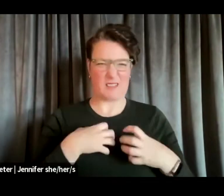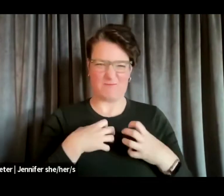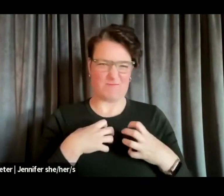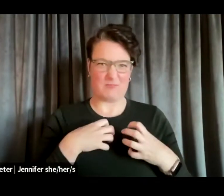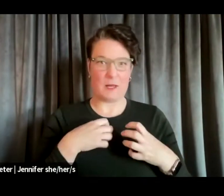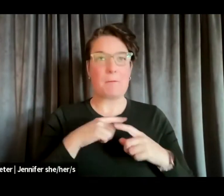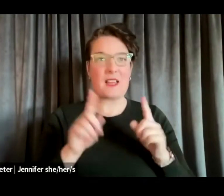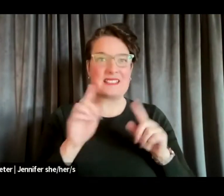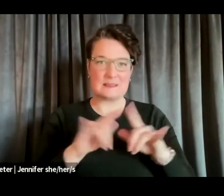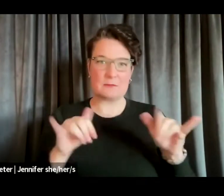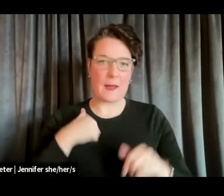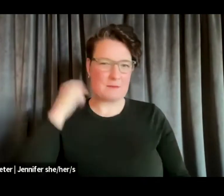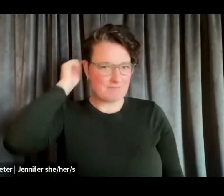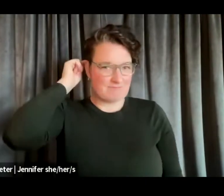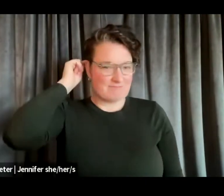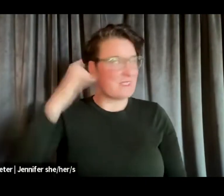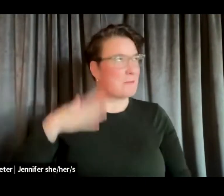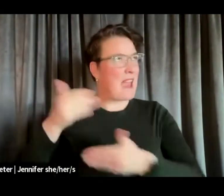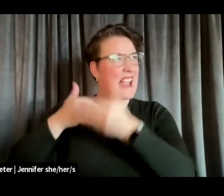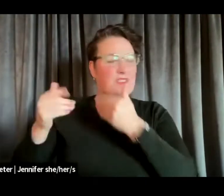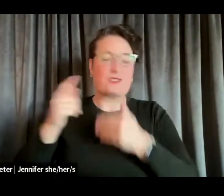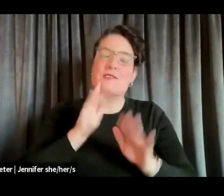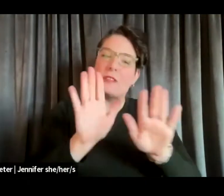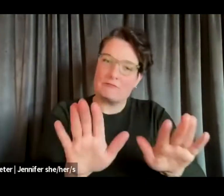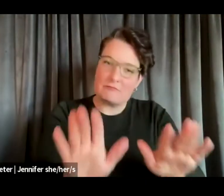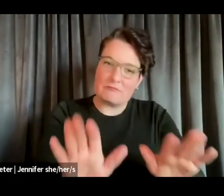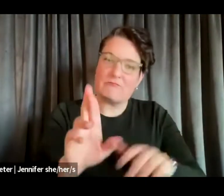just sing the songs. This is more important